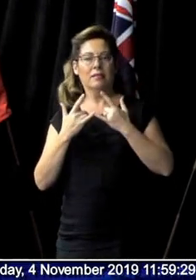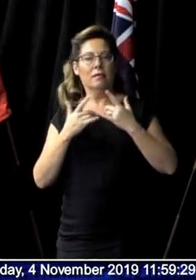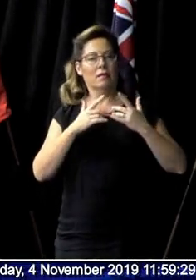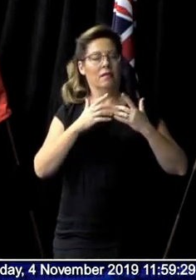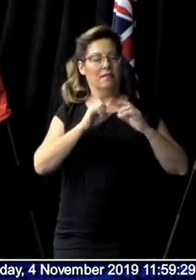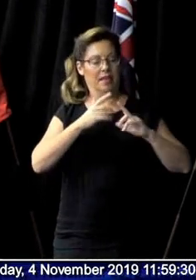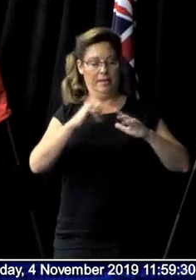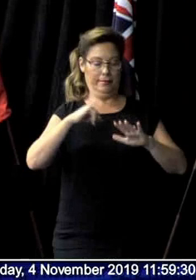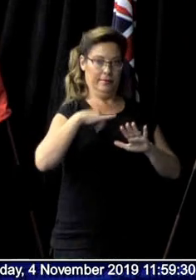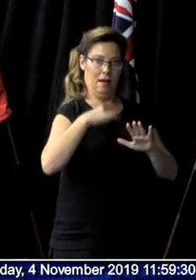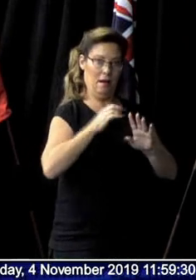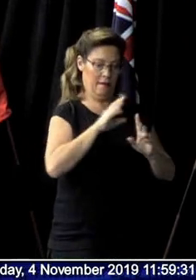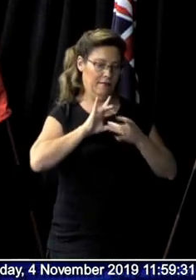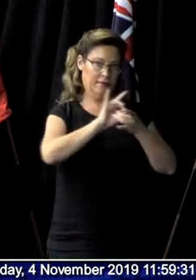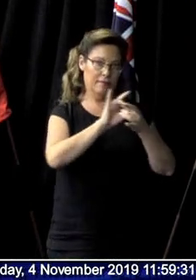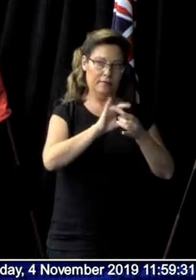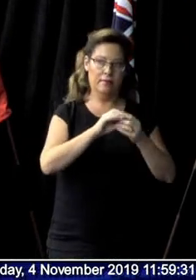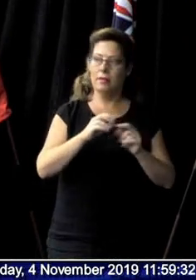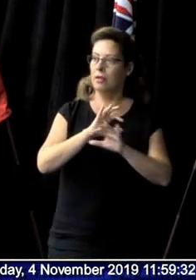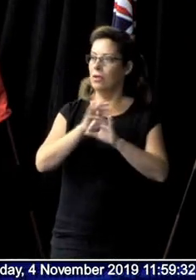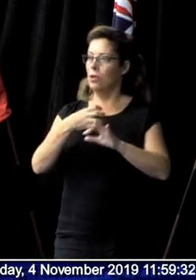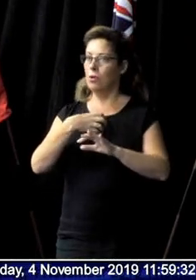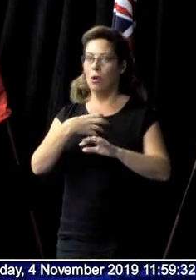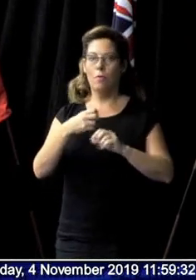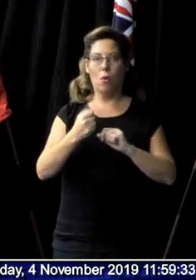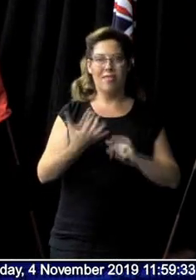four, no more than five officers employed by the Queensland Department of Education